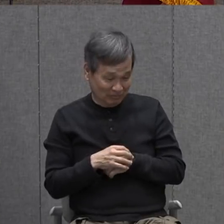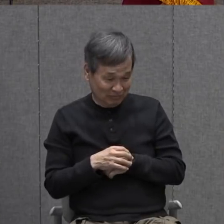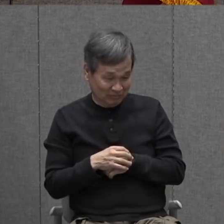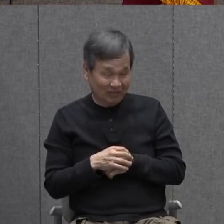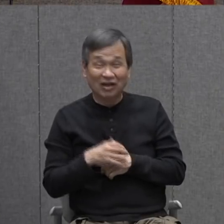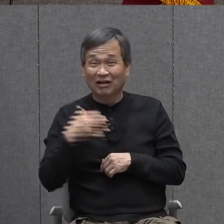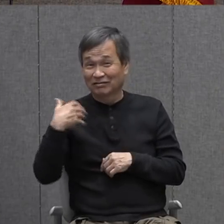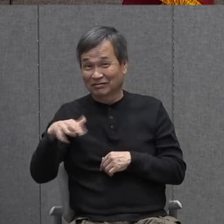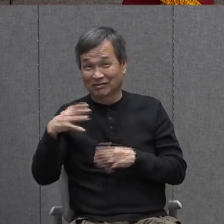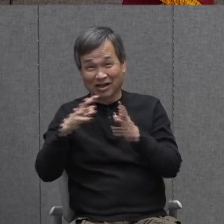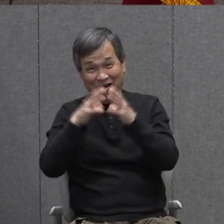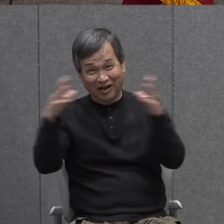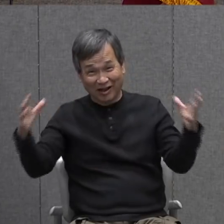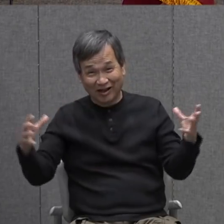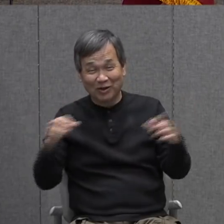is make these little shoe patterns.